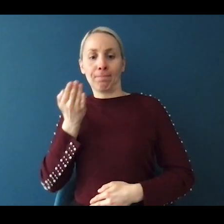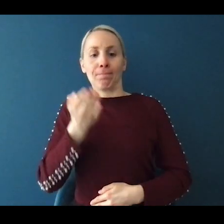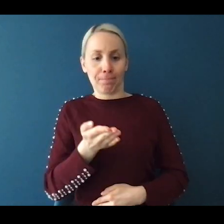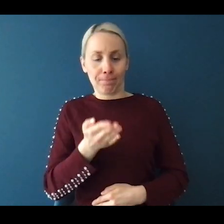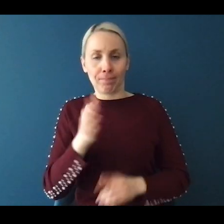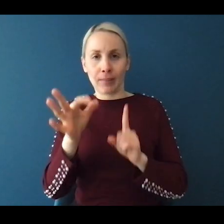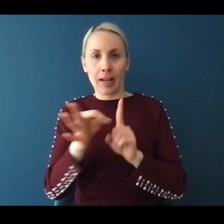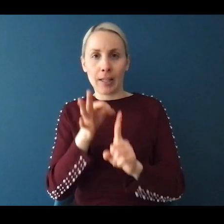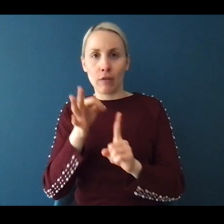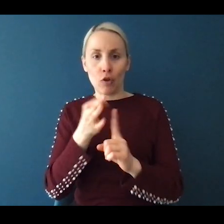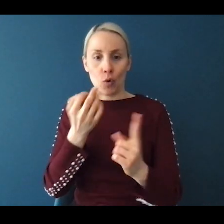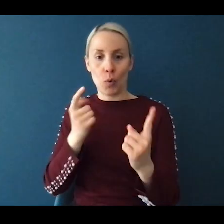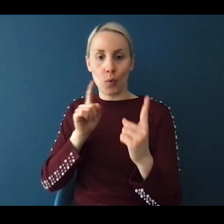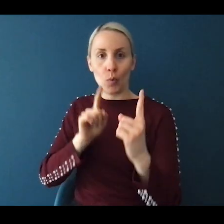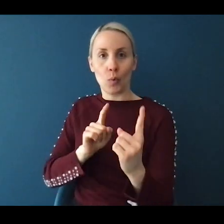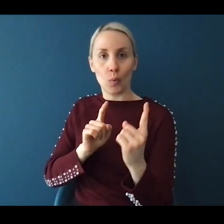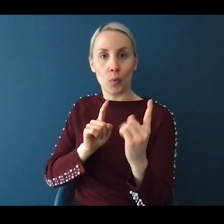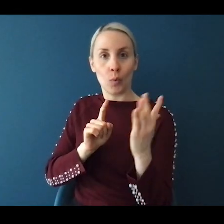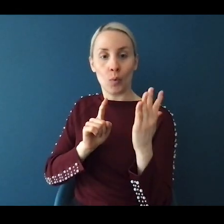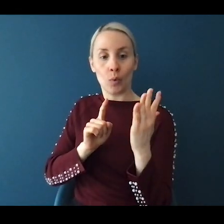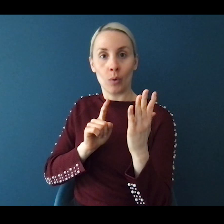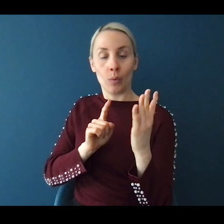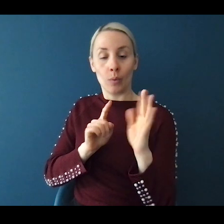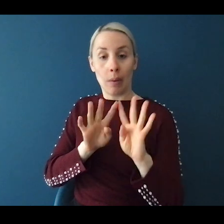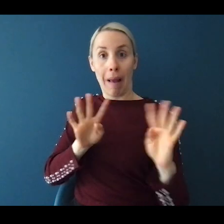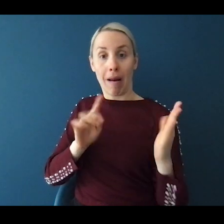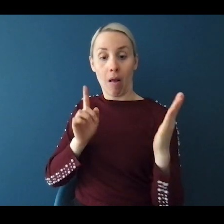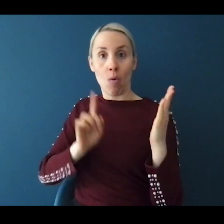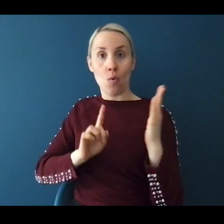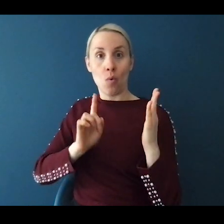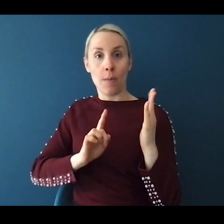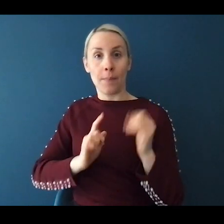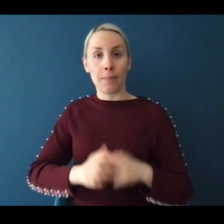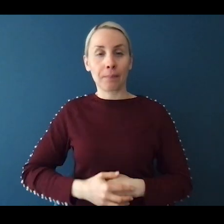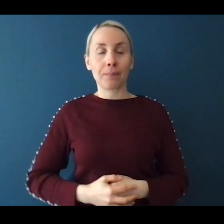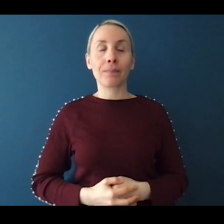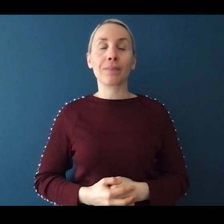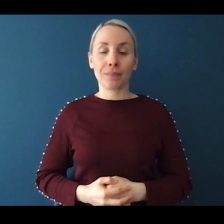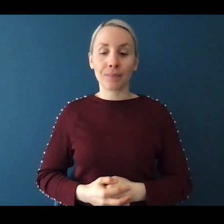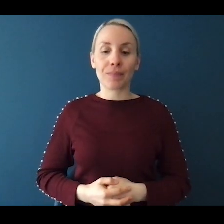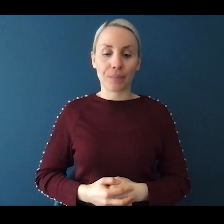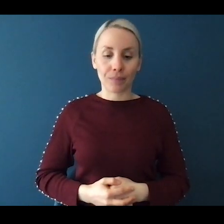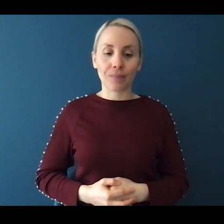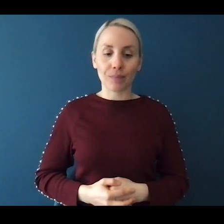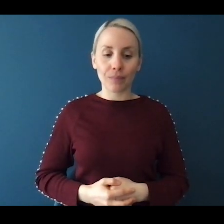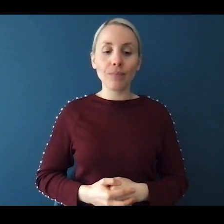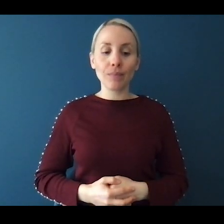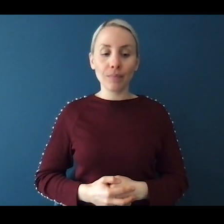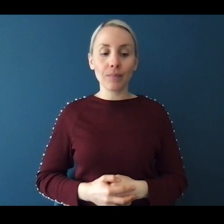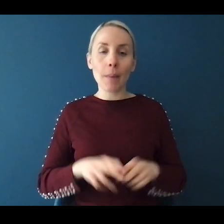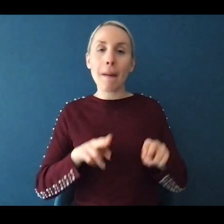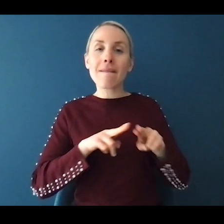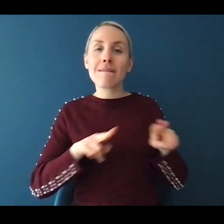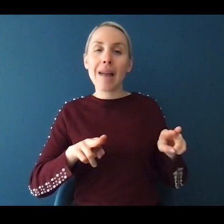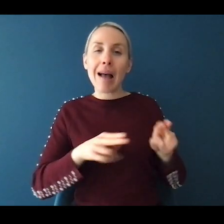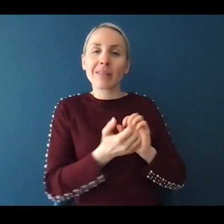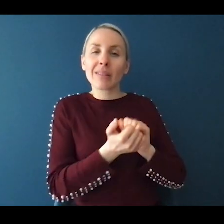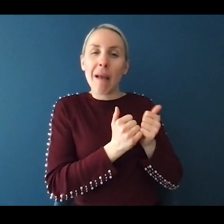interview and I remember talking about my application to my flatmate so having a chat